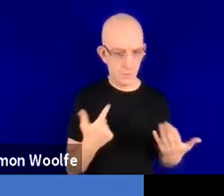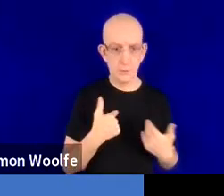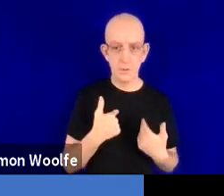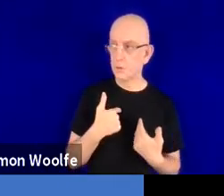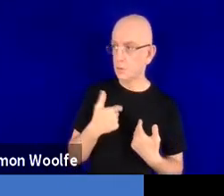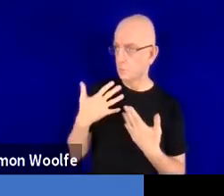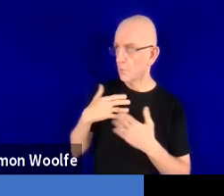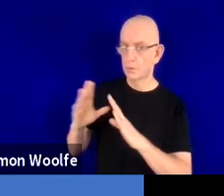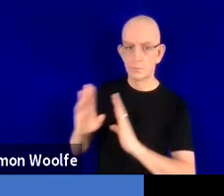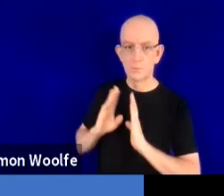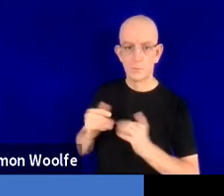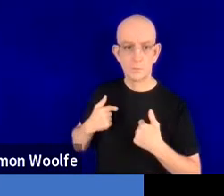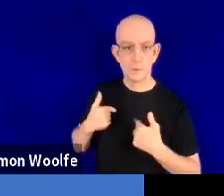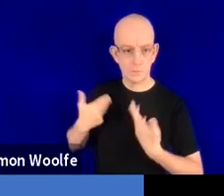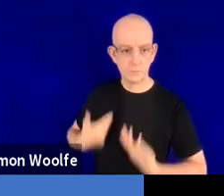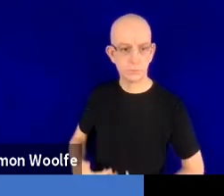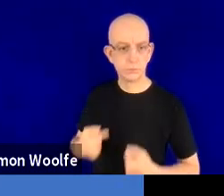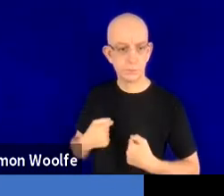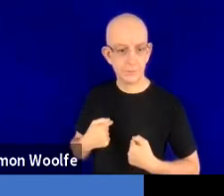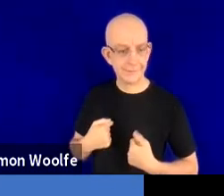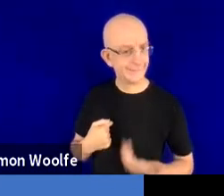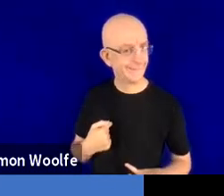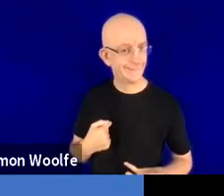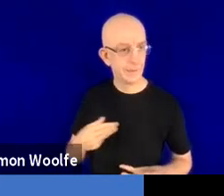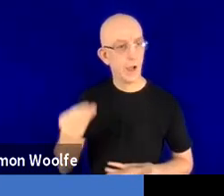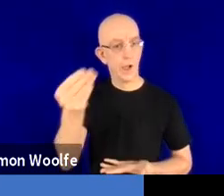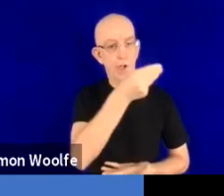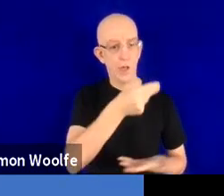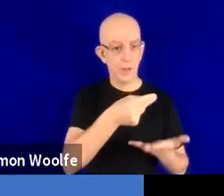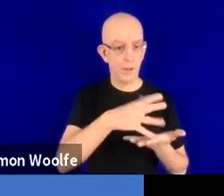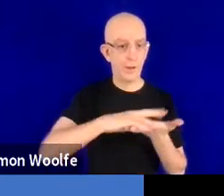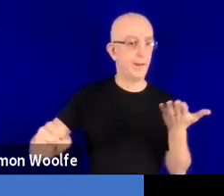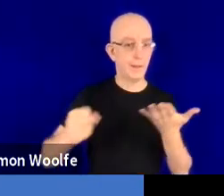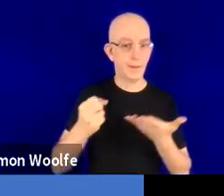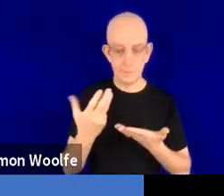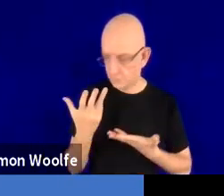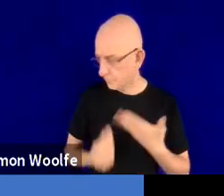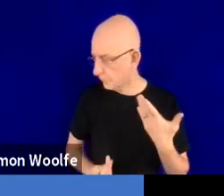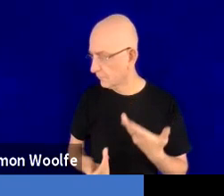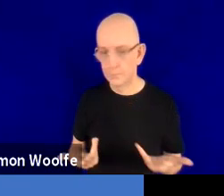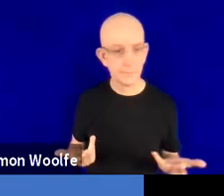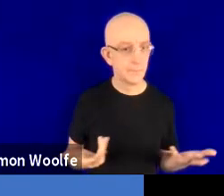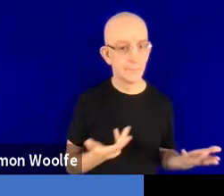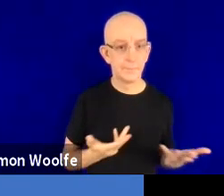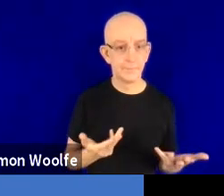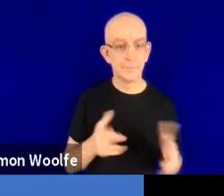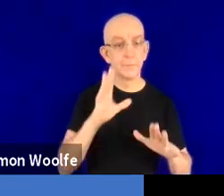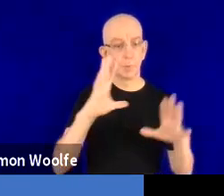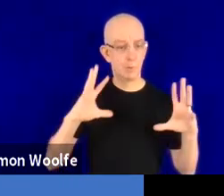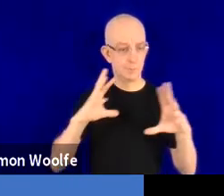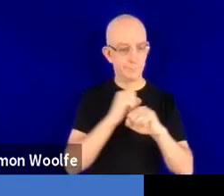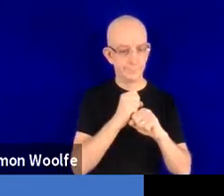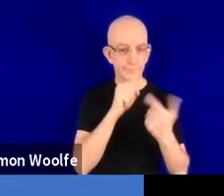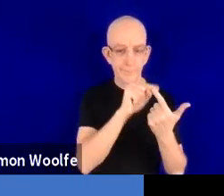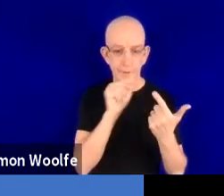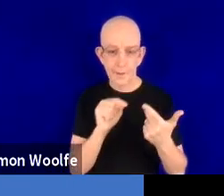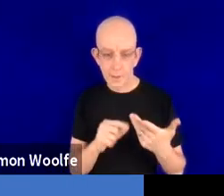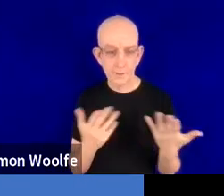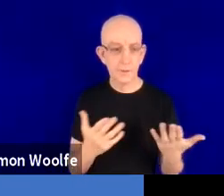I mean, the first is, I think, a broad conclusion coming out of the discussion on the kind of social protection response to Covid 19